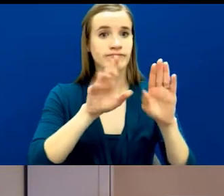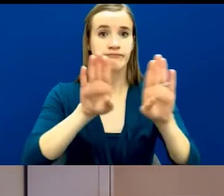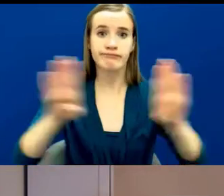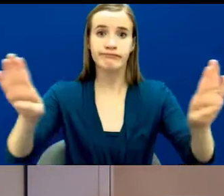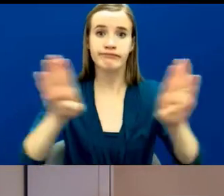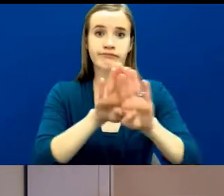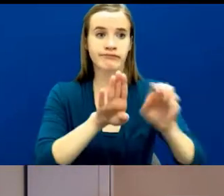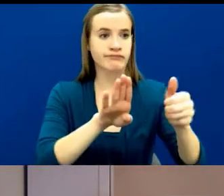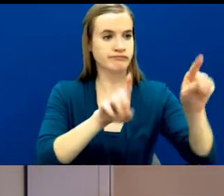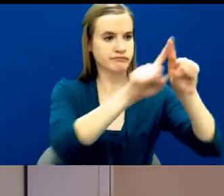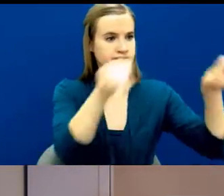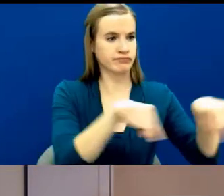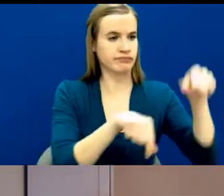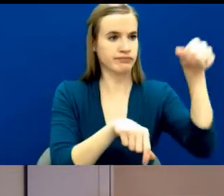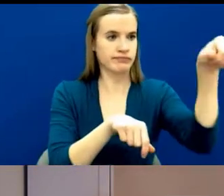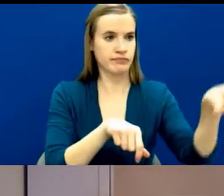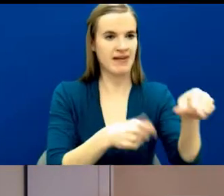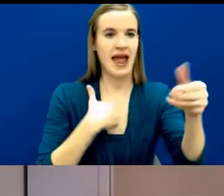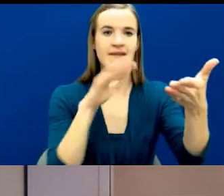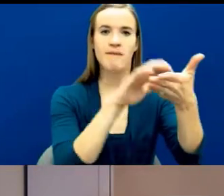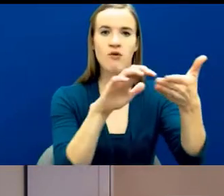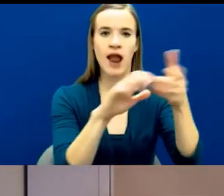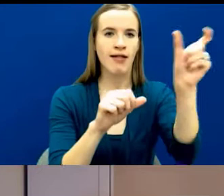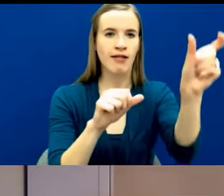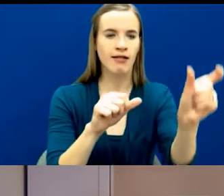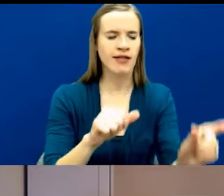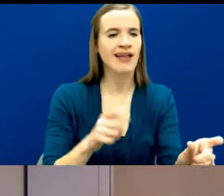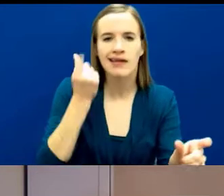what accessibility is about. It's not about the physical things. It's about